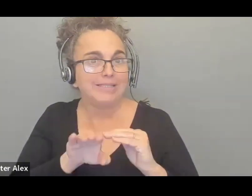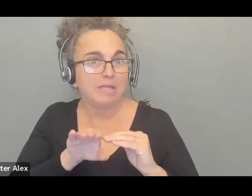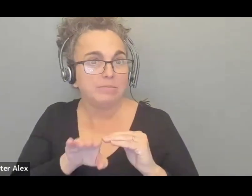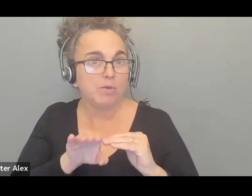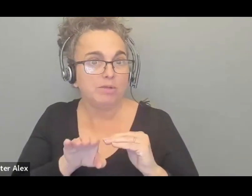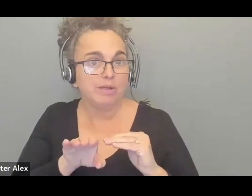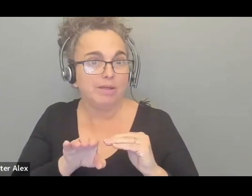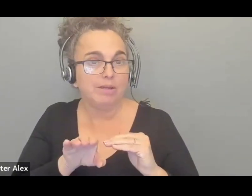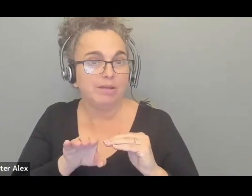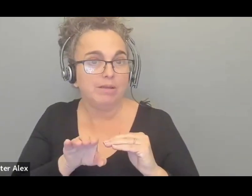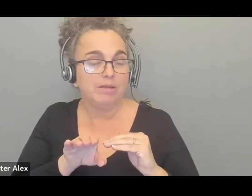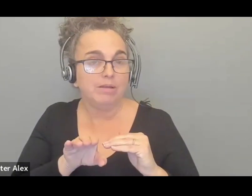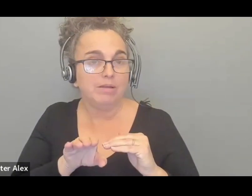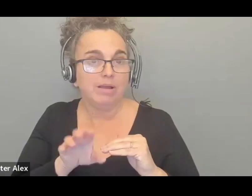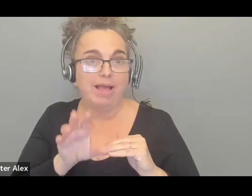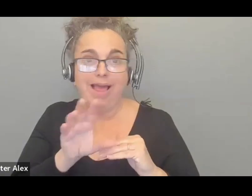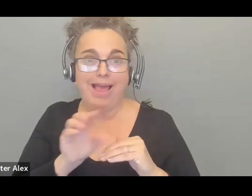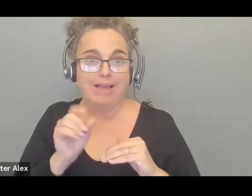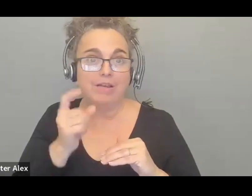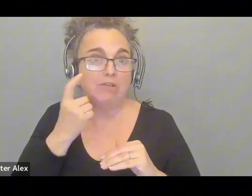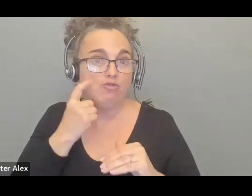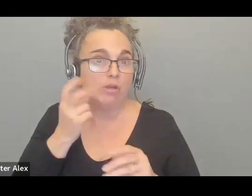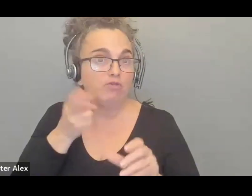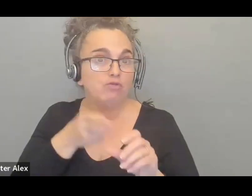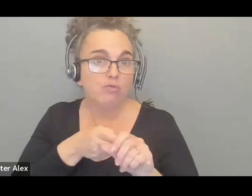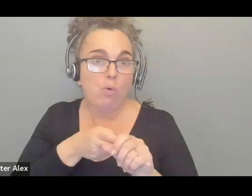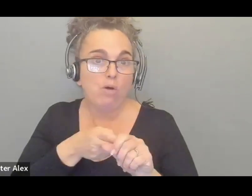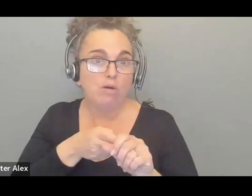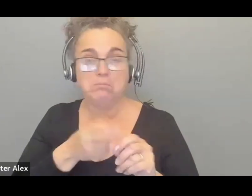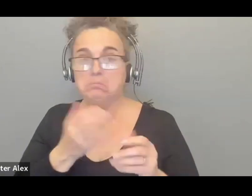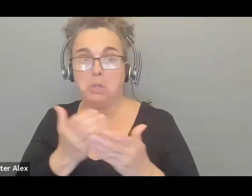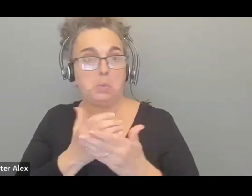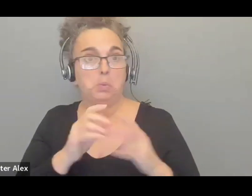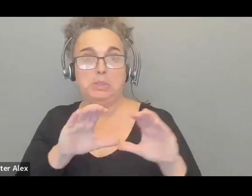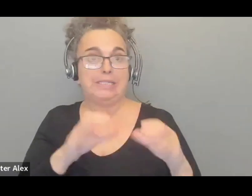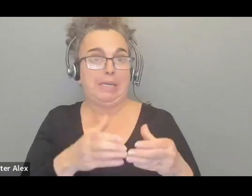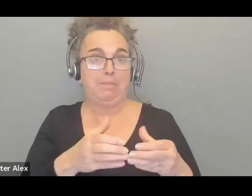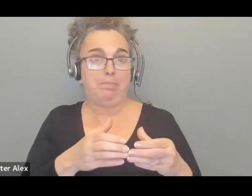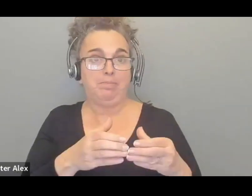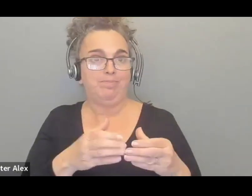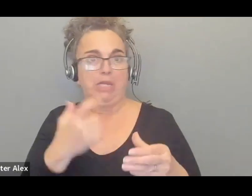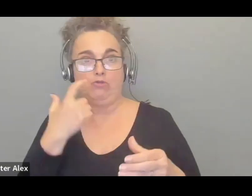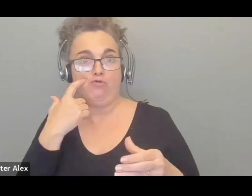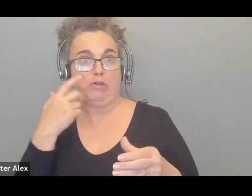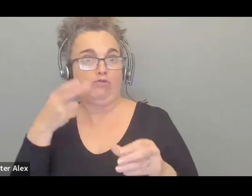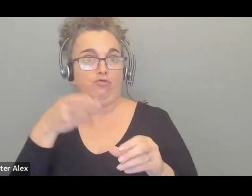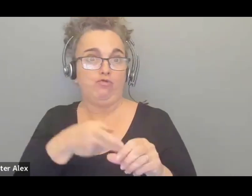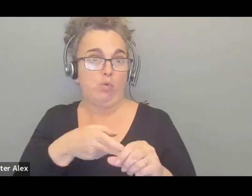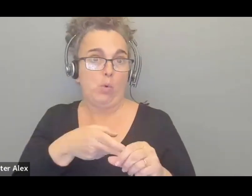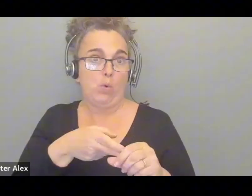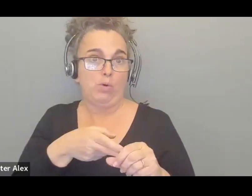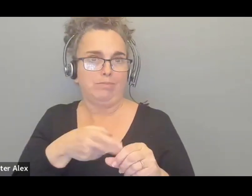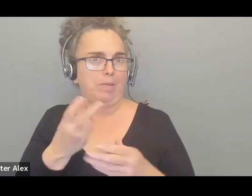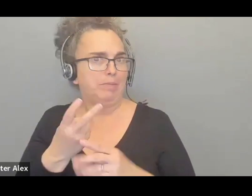and I just joined like a new team. Like I just joined GitHub two months back.